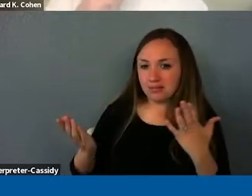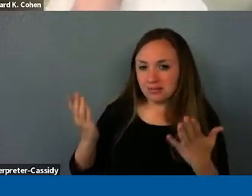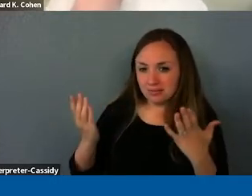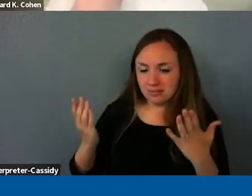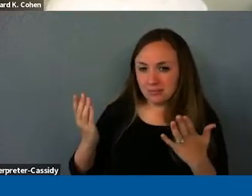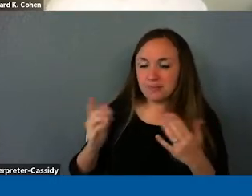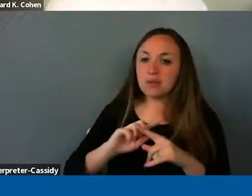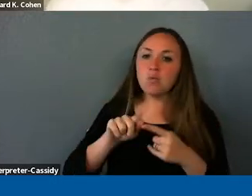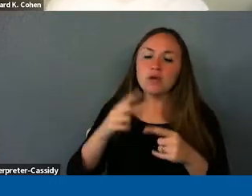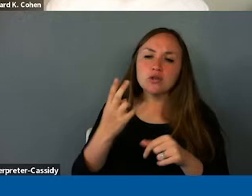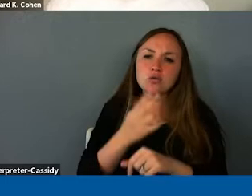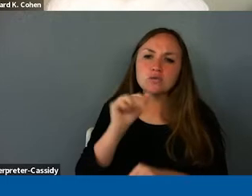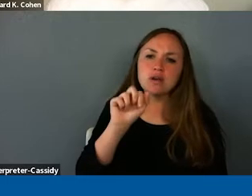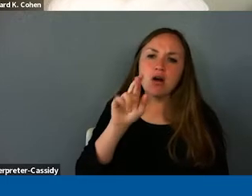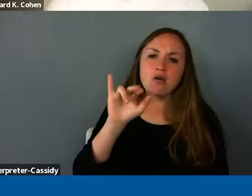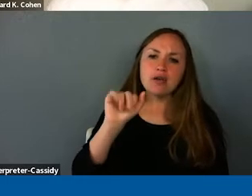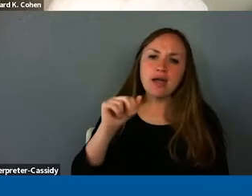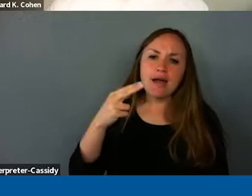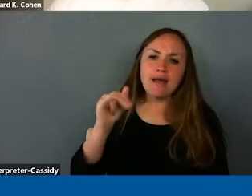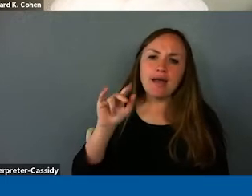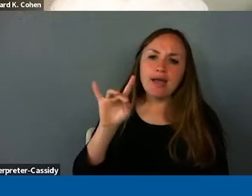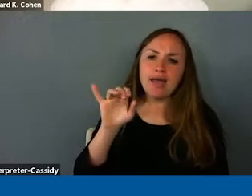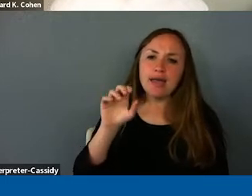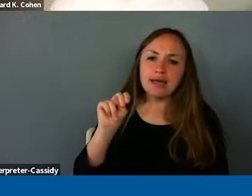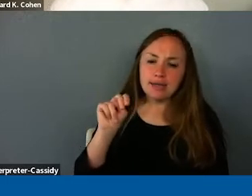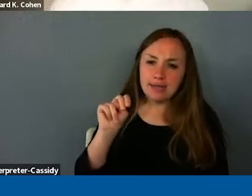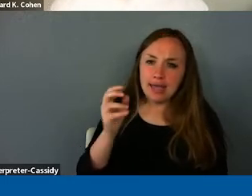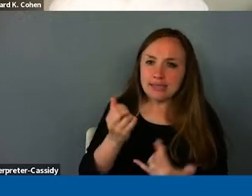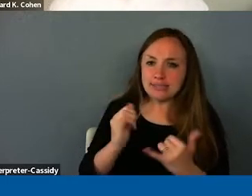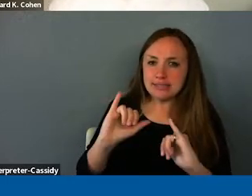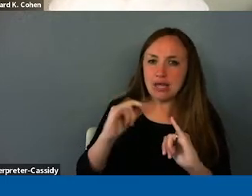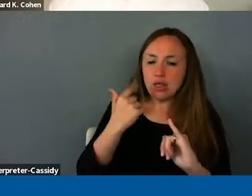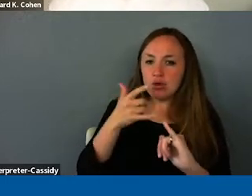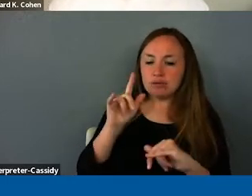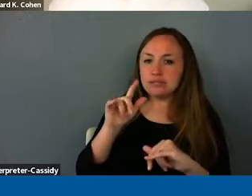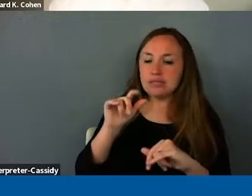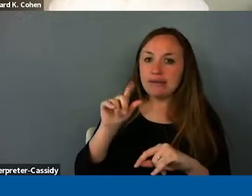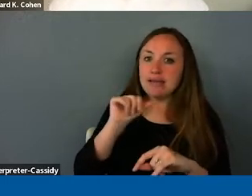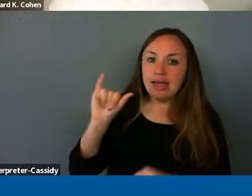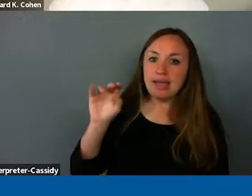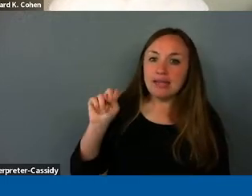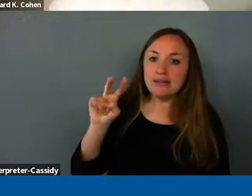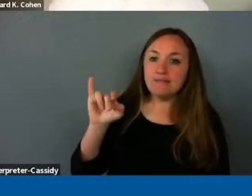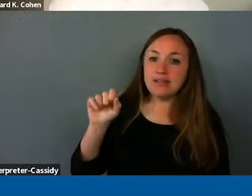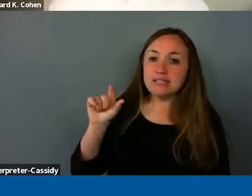When you use aria-hidden true on an element, it's still rendered and visible on the screen. But doing this on a visible interactive element,